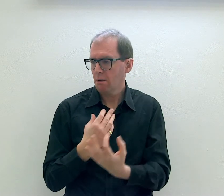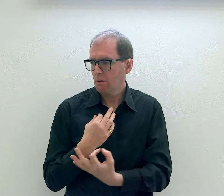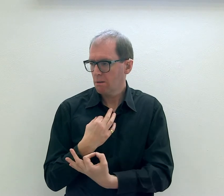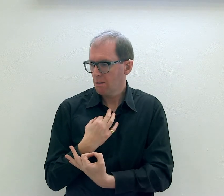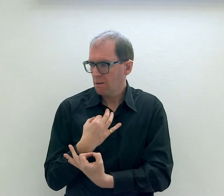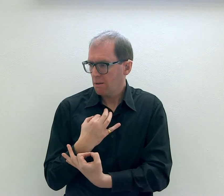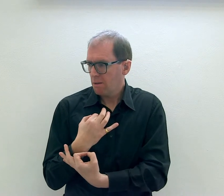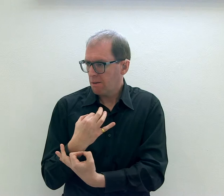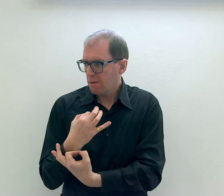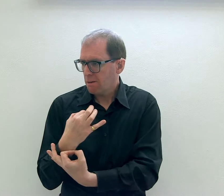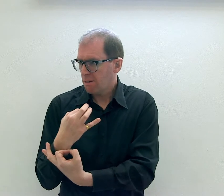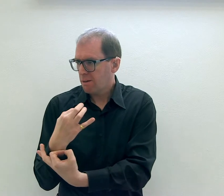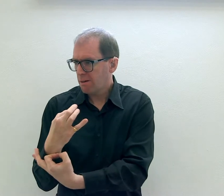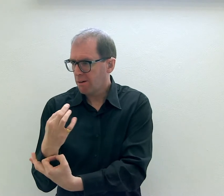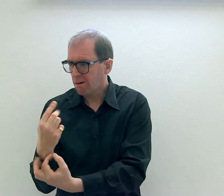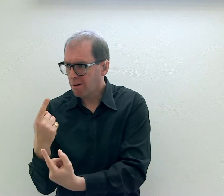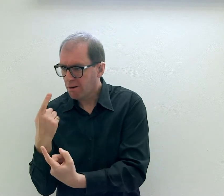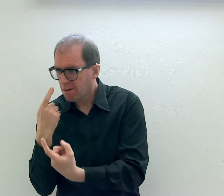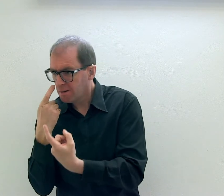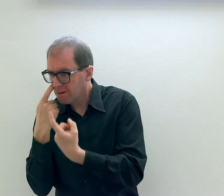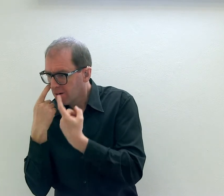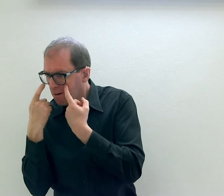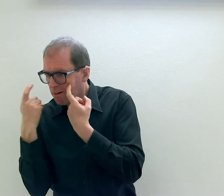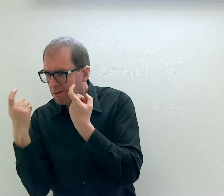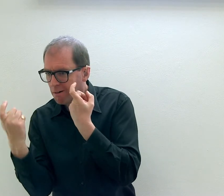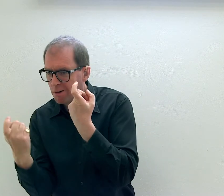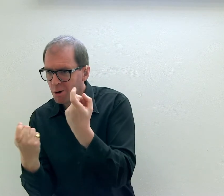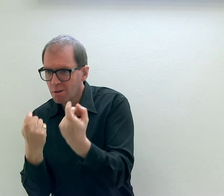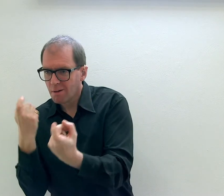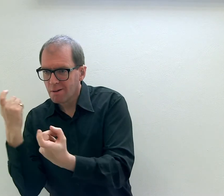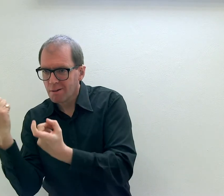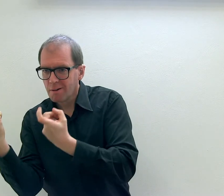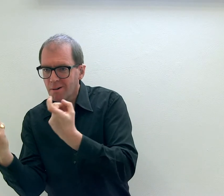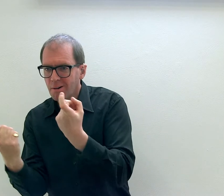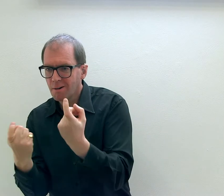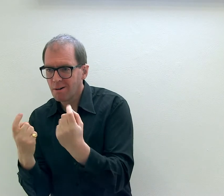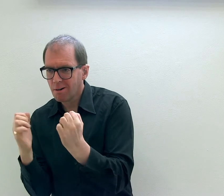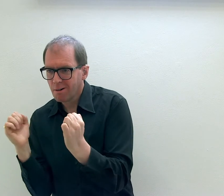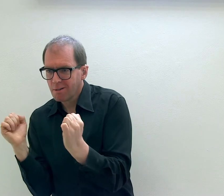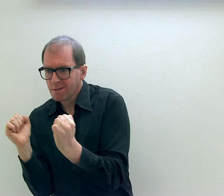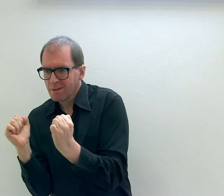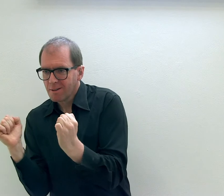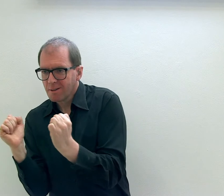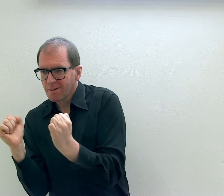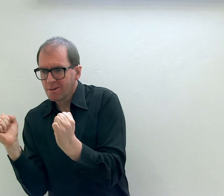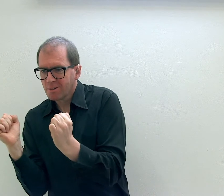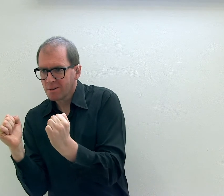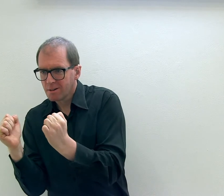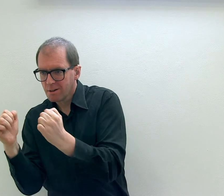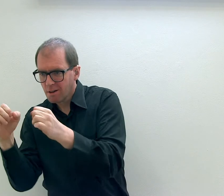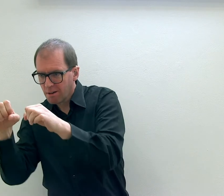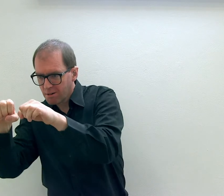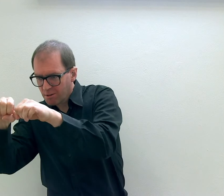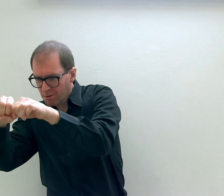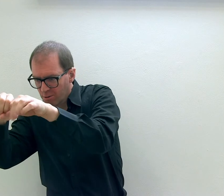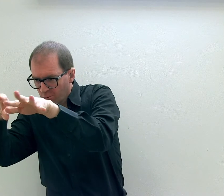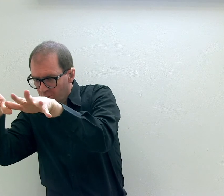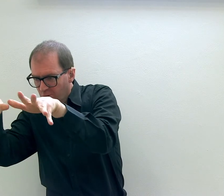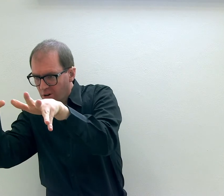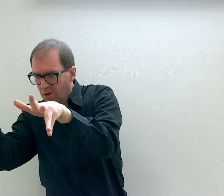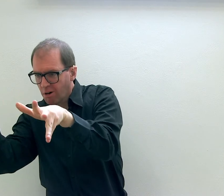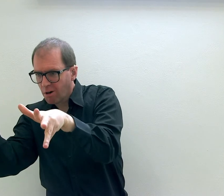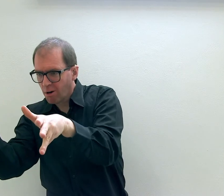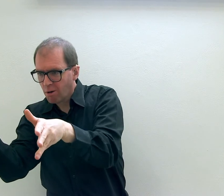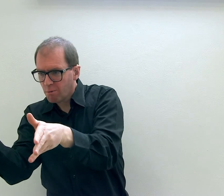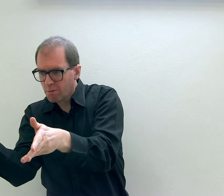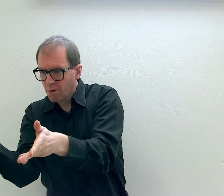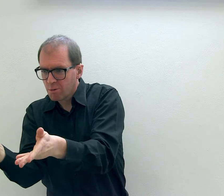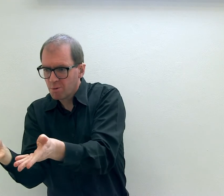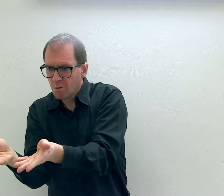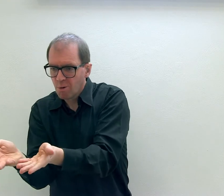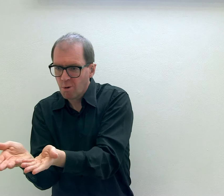Or with a reindeer-sled, explore The colder countries round the door.